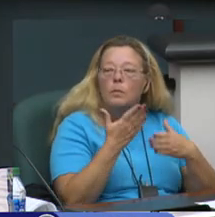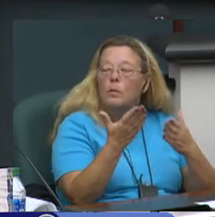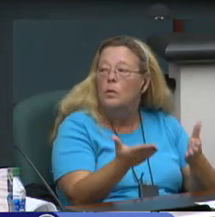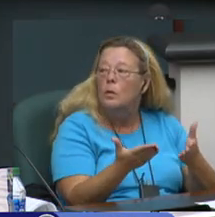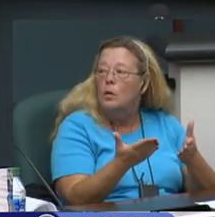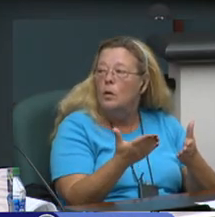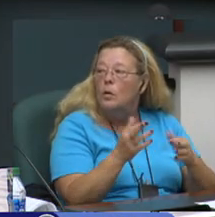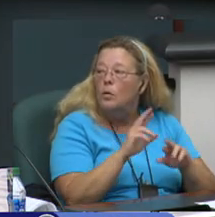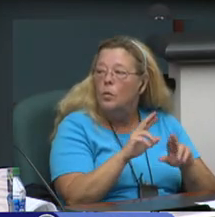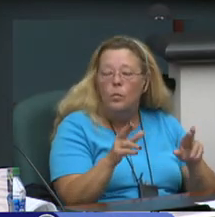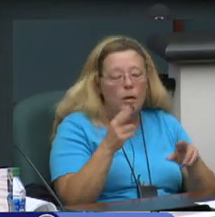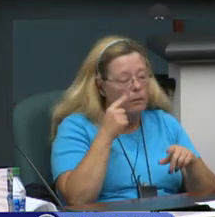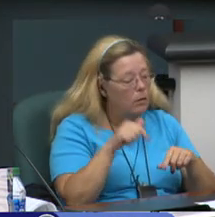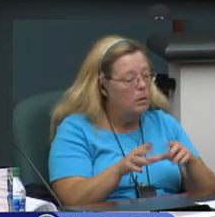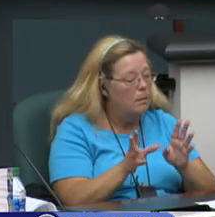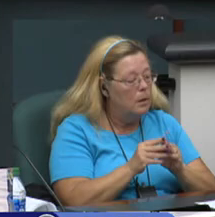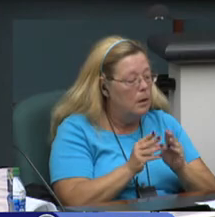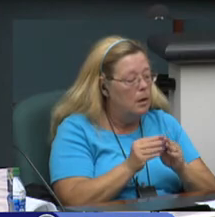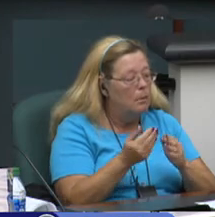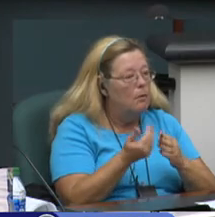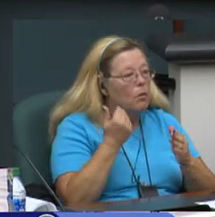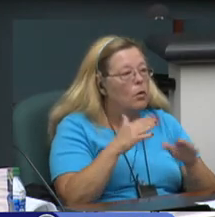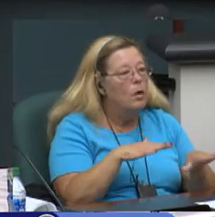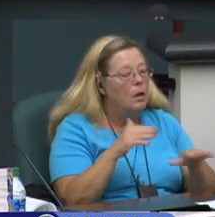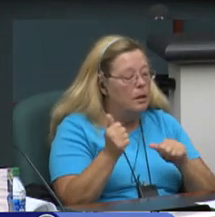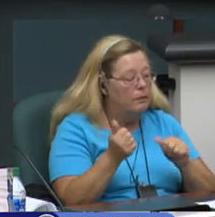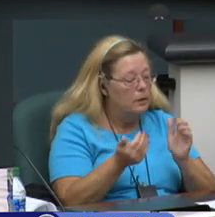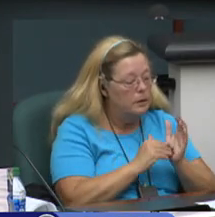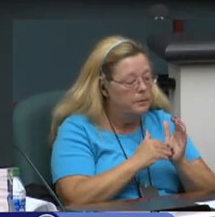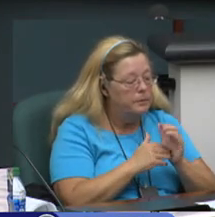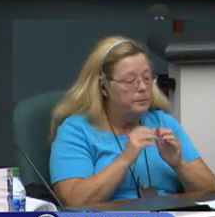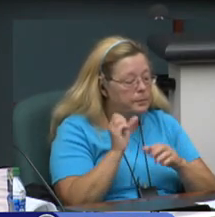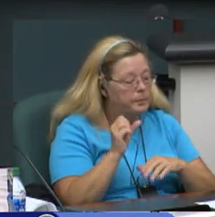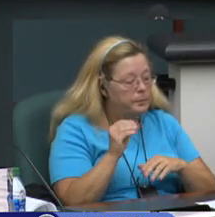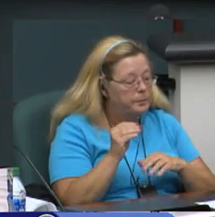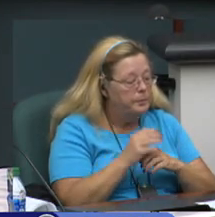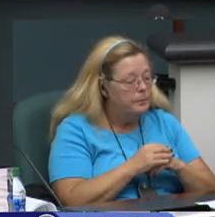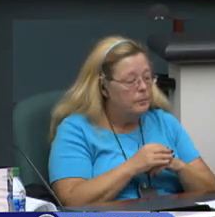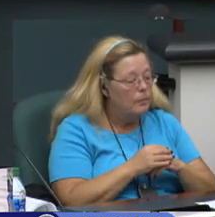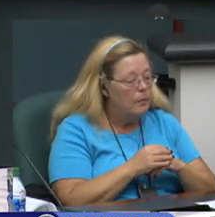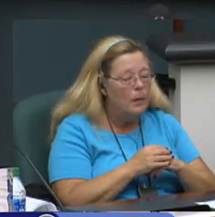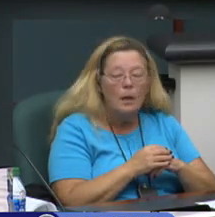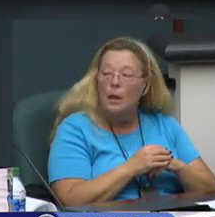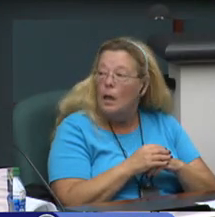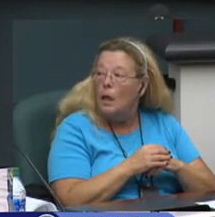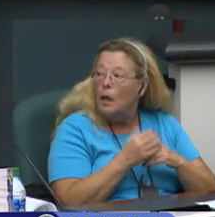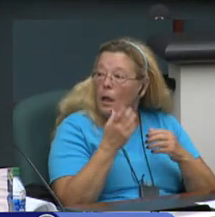raised at this meeting before we recess again so with that do we have any